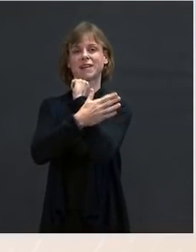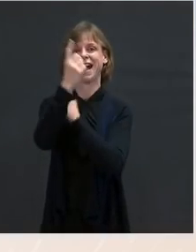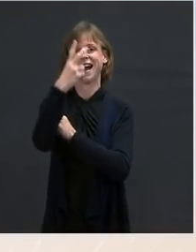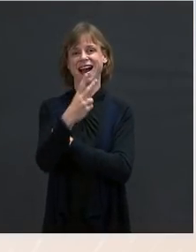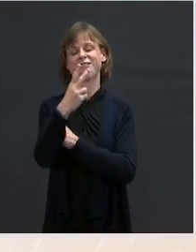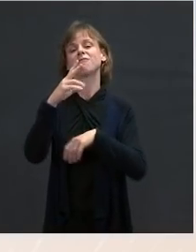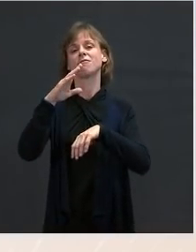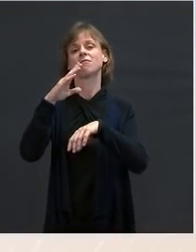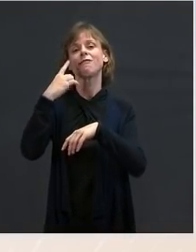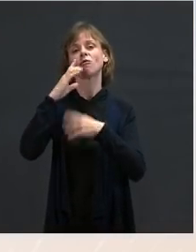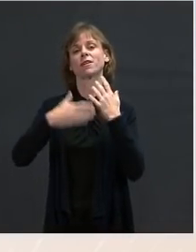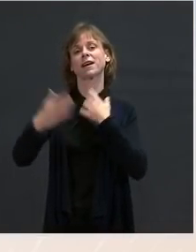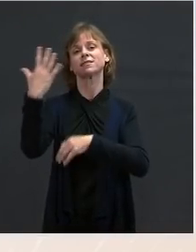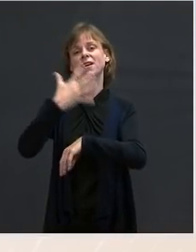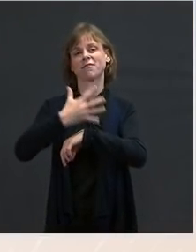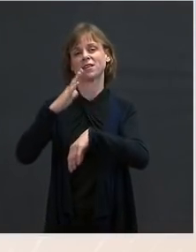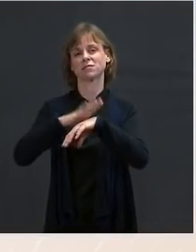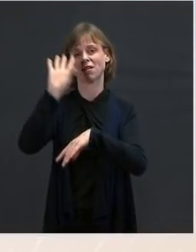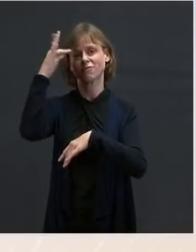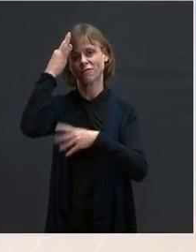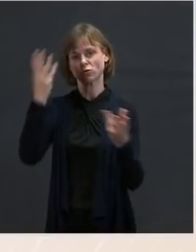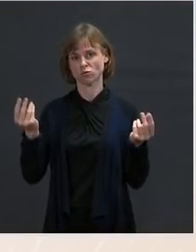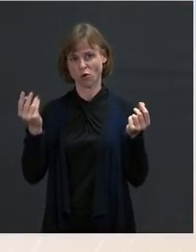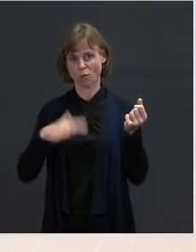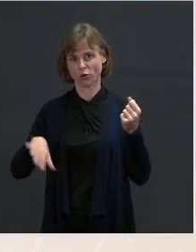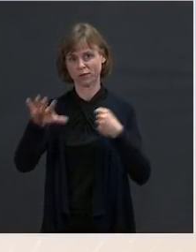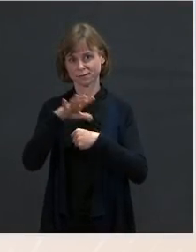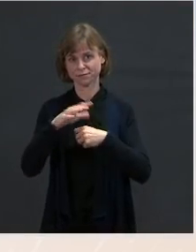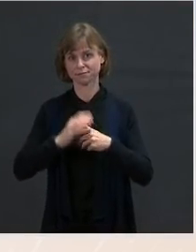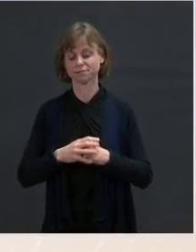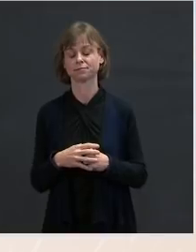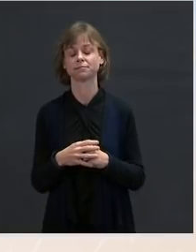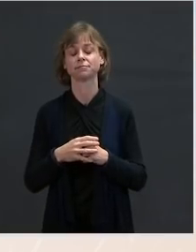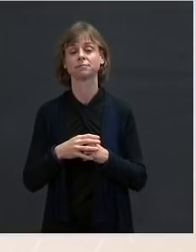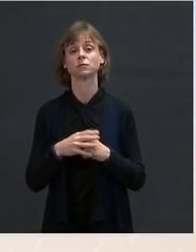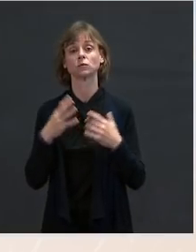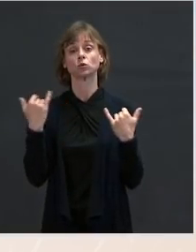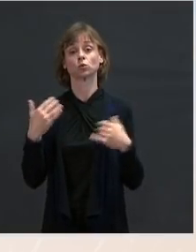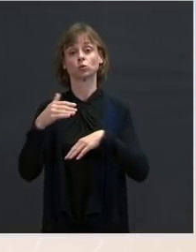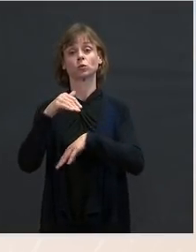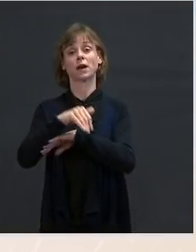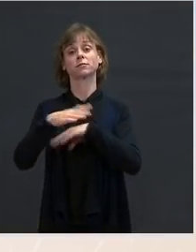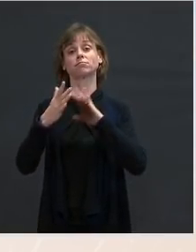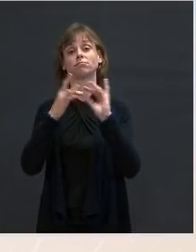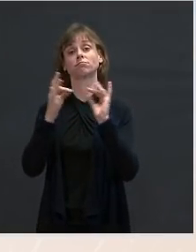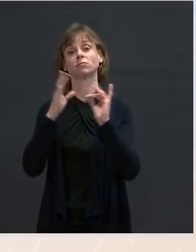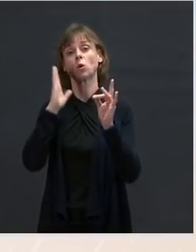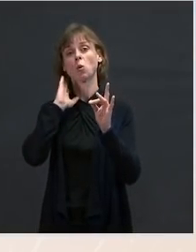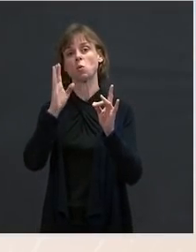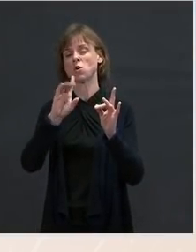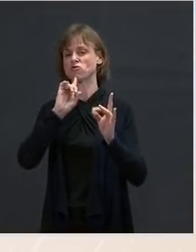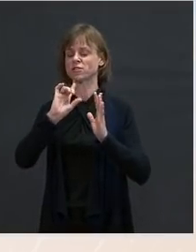Tonight's events, including the President's remarks, will highlight the magnitude of loss that this milestone marks for the American people